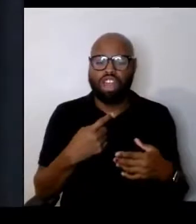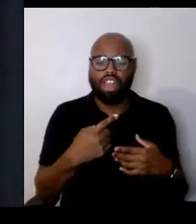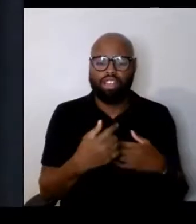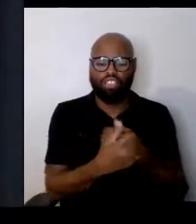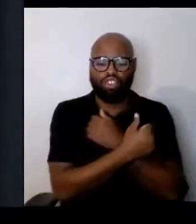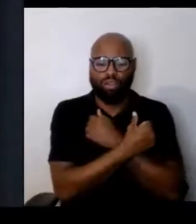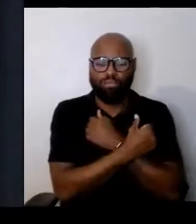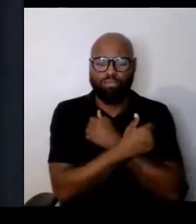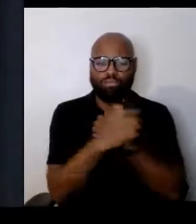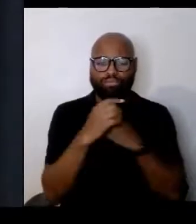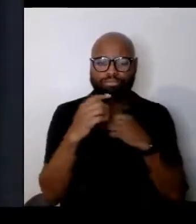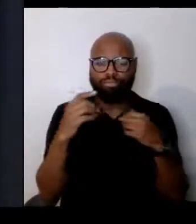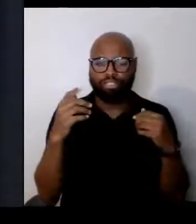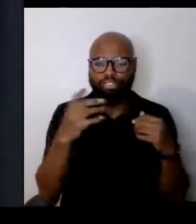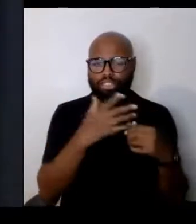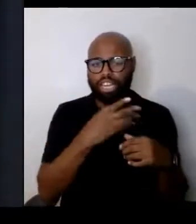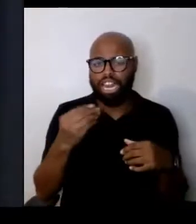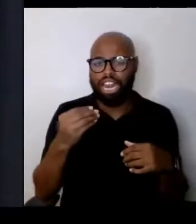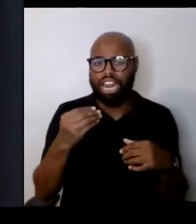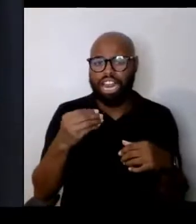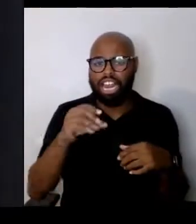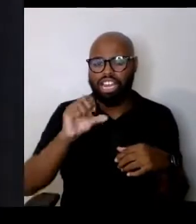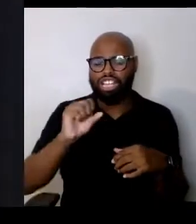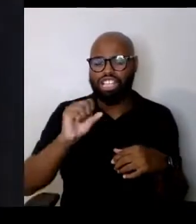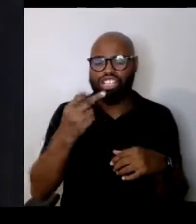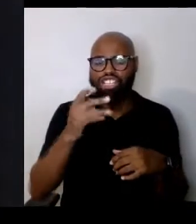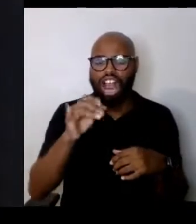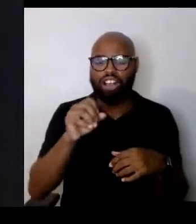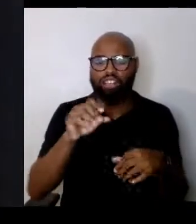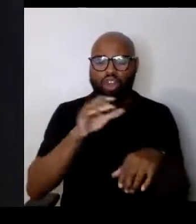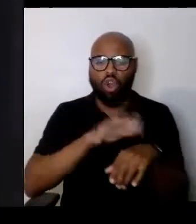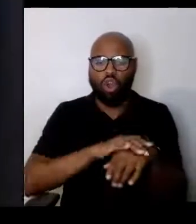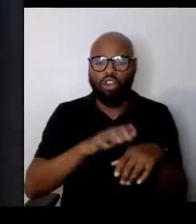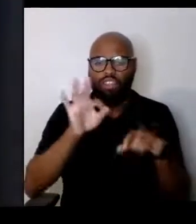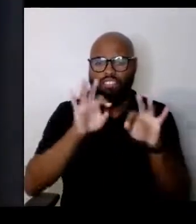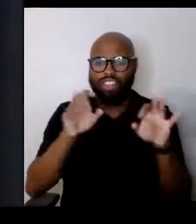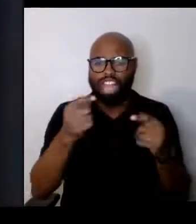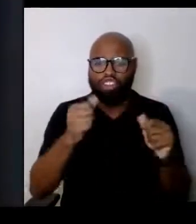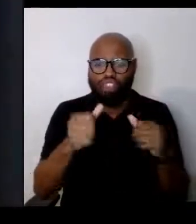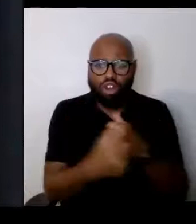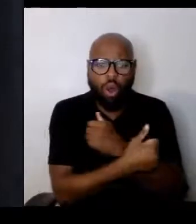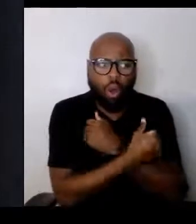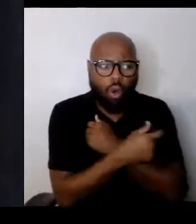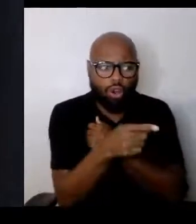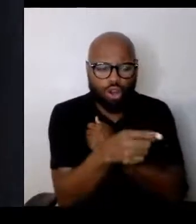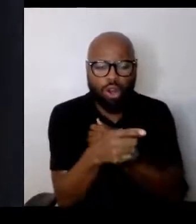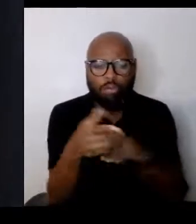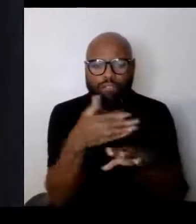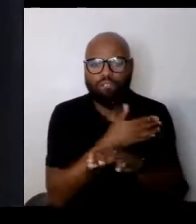and my feet, and I tried to hold her for a minute before they took me away, and she was terrified.